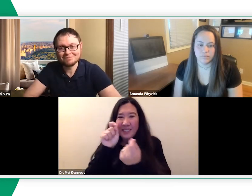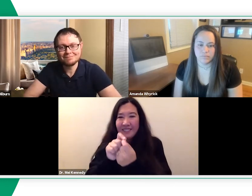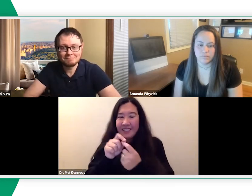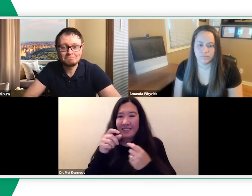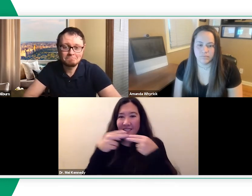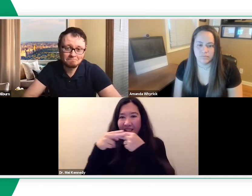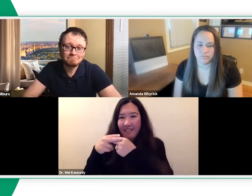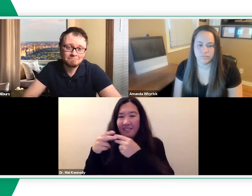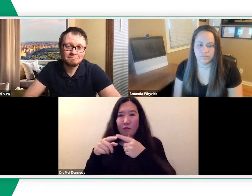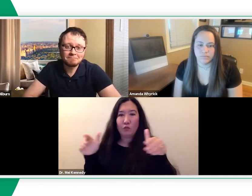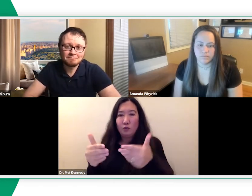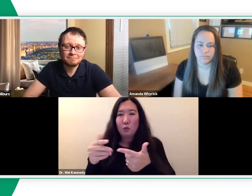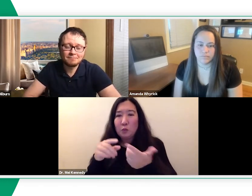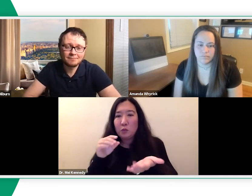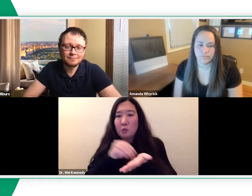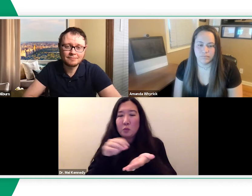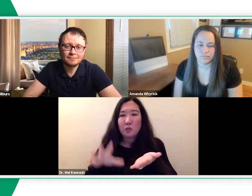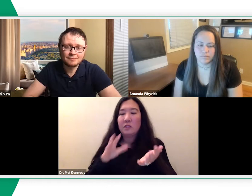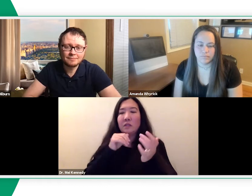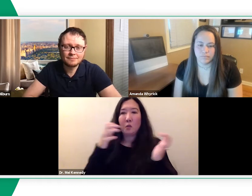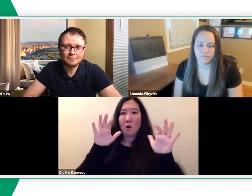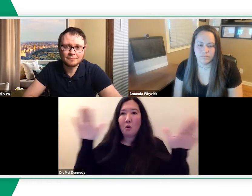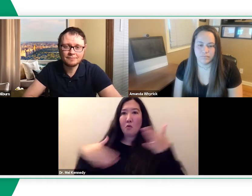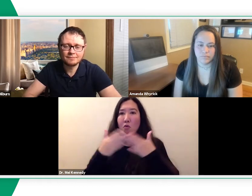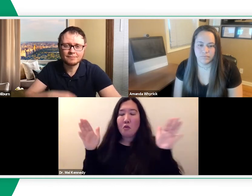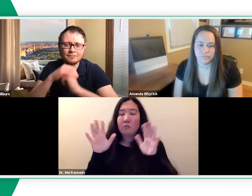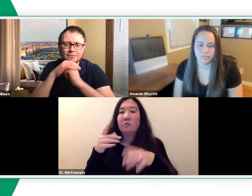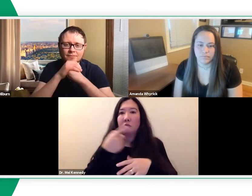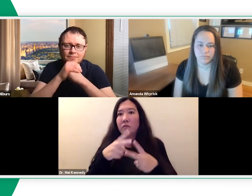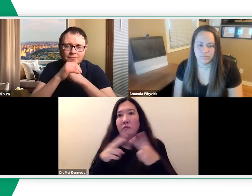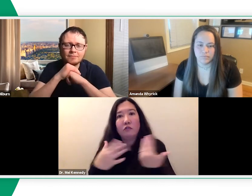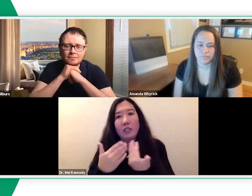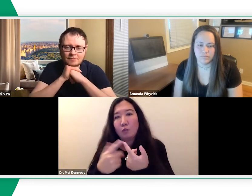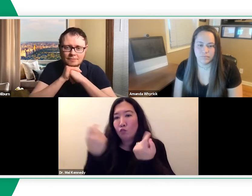the whole week's content, or you just want to parse it down to apply to what you're trying